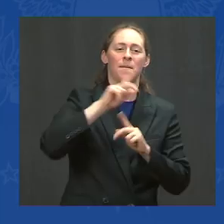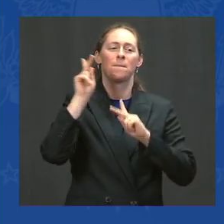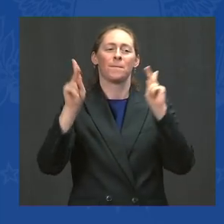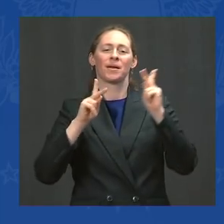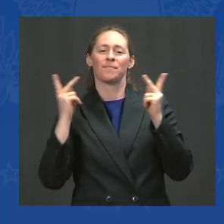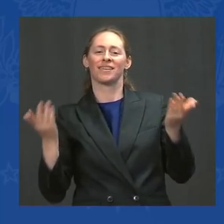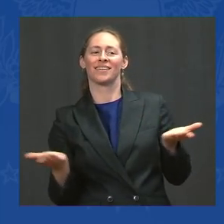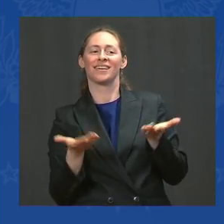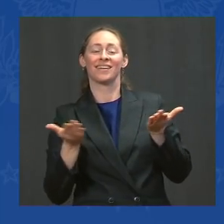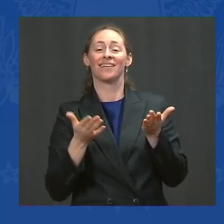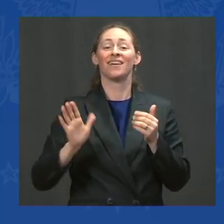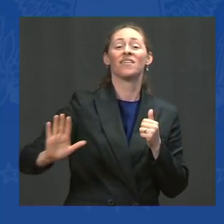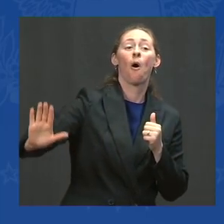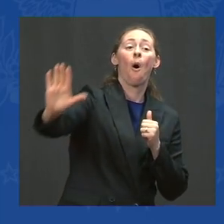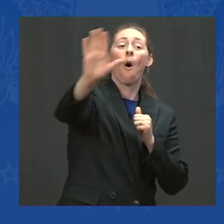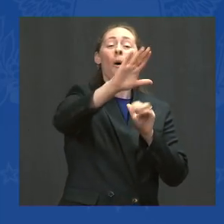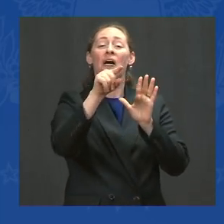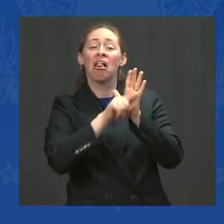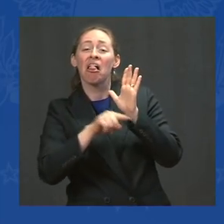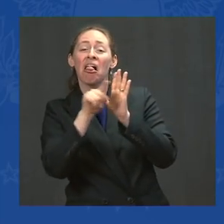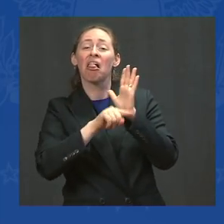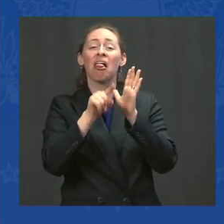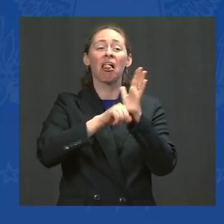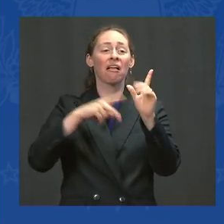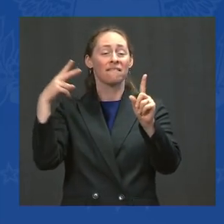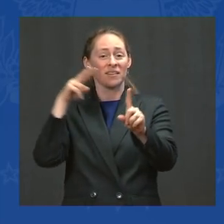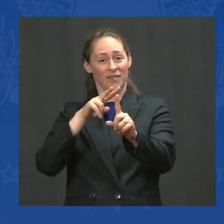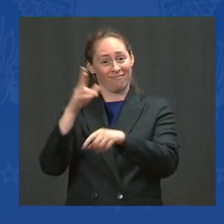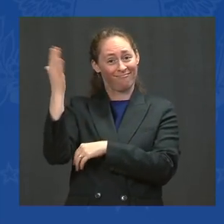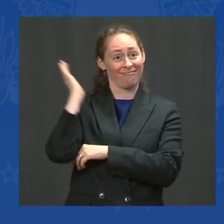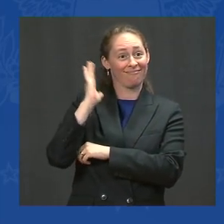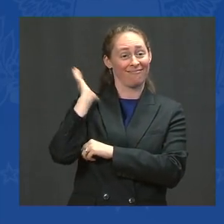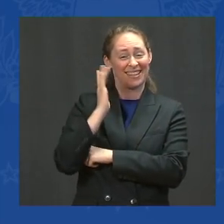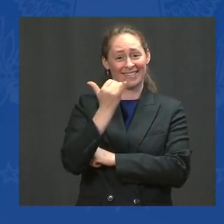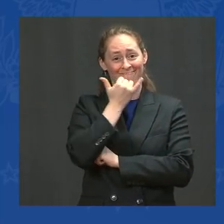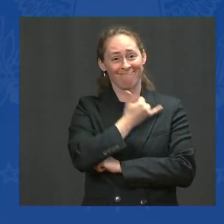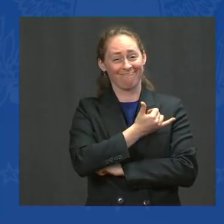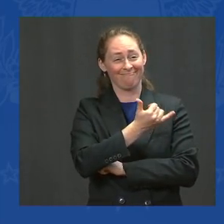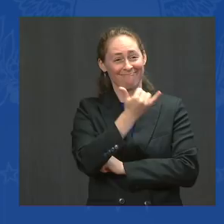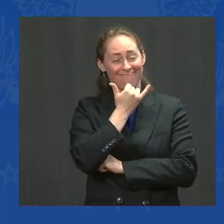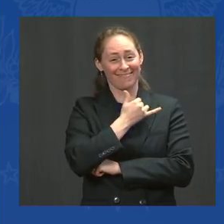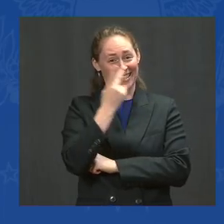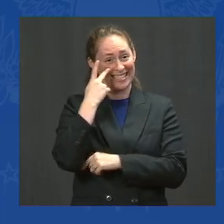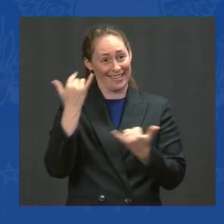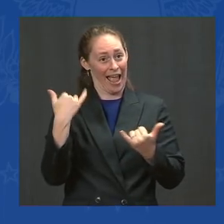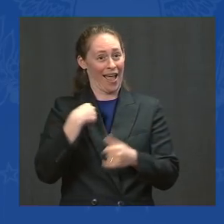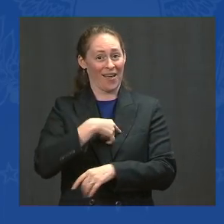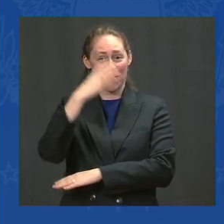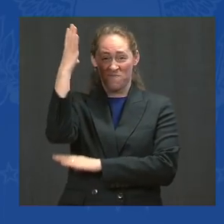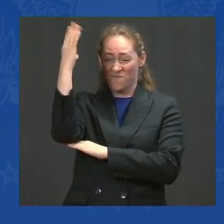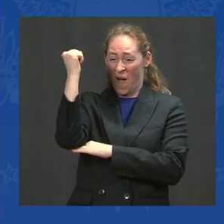six months in, here's where we stand: record growth, record job creation,